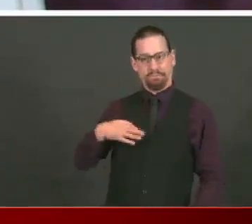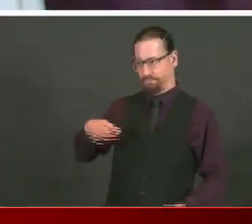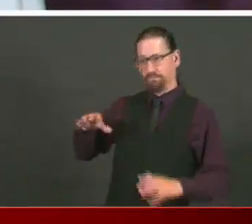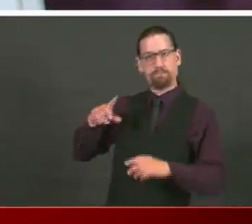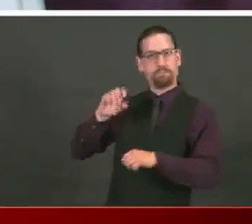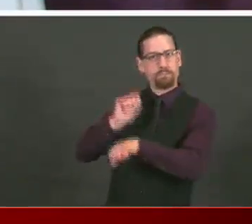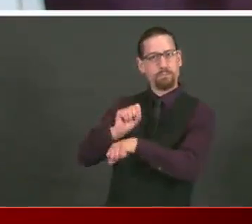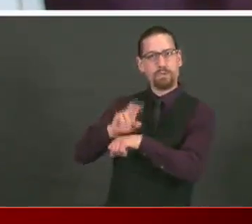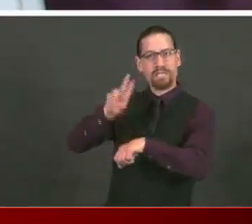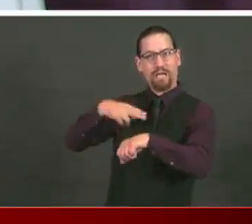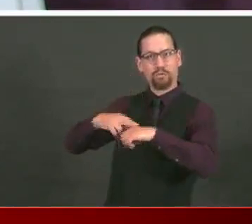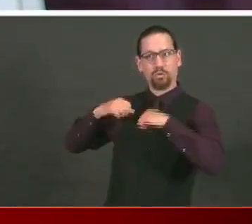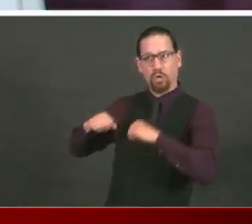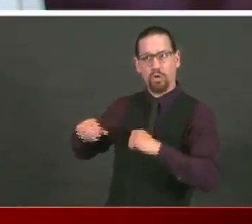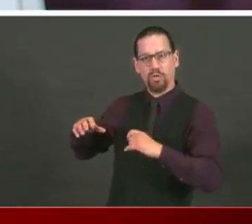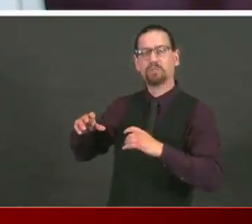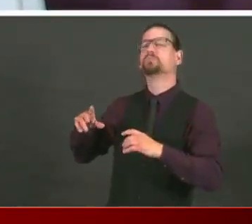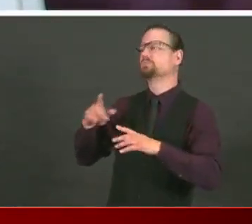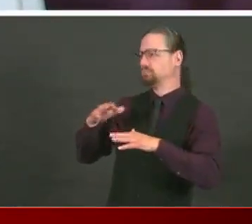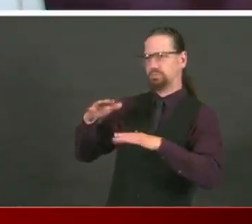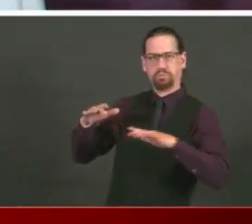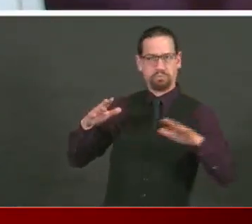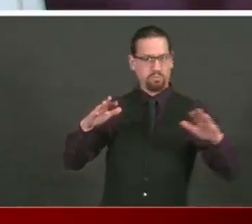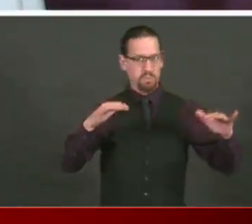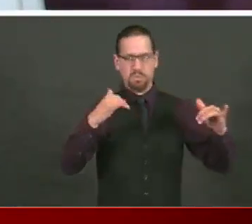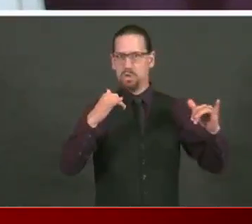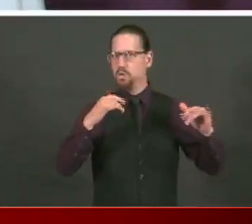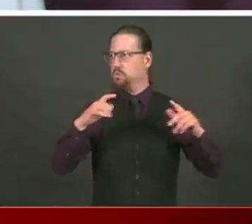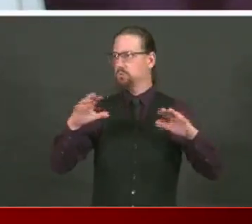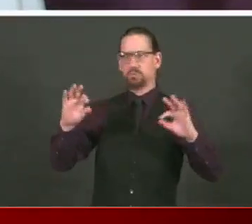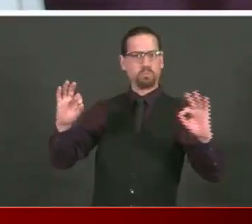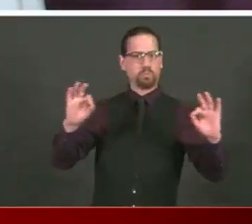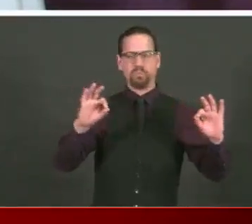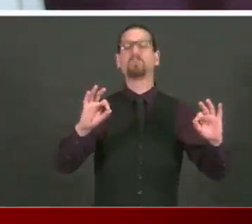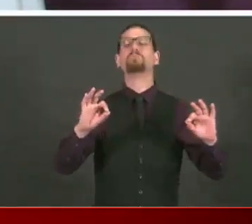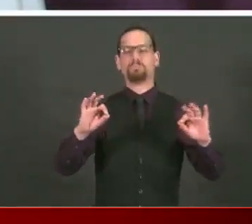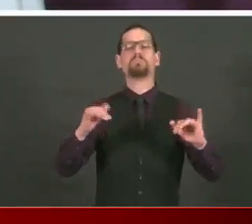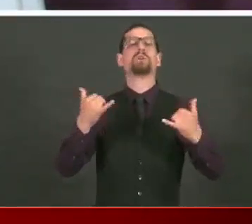RAINED, IT WAS STAFFED BY THE GUARD, SO IT IS TIME TO UNWIND.